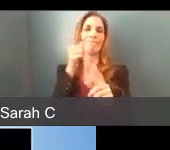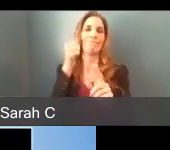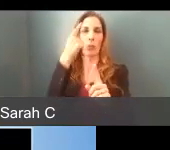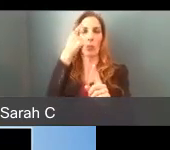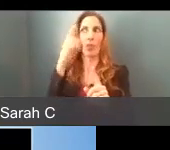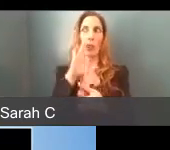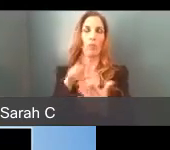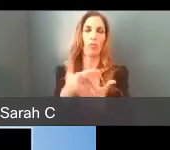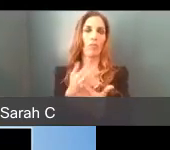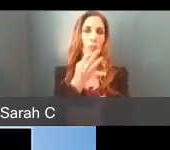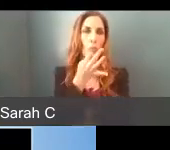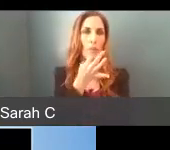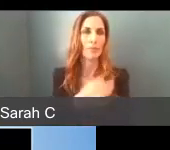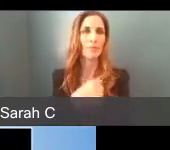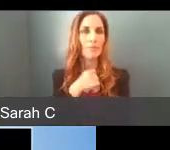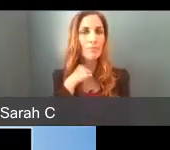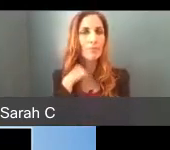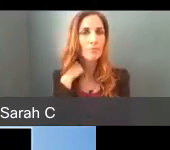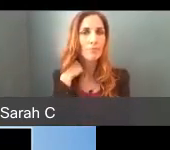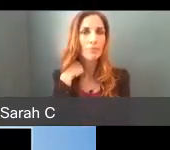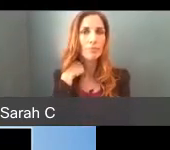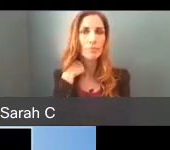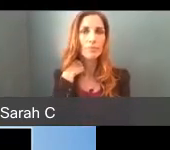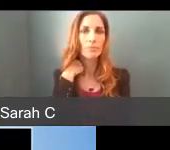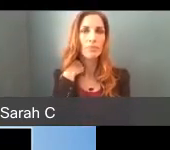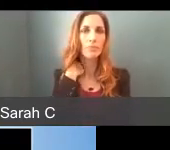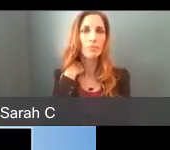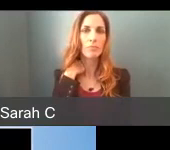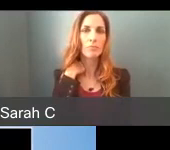The bottom half of this graphic gives you a broader picture of the County.